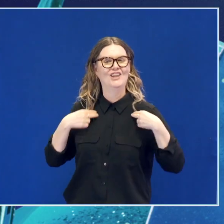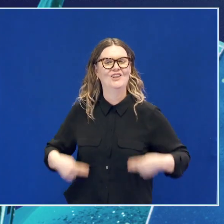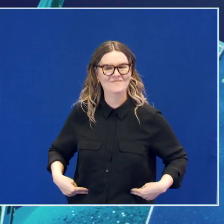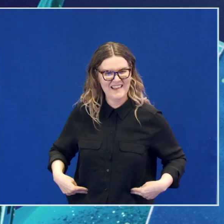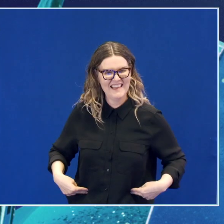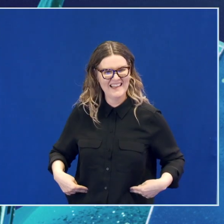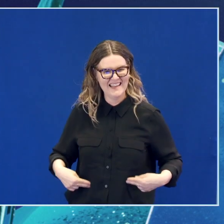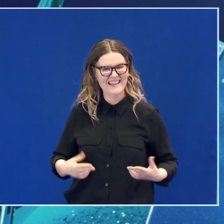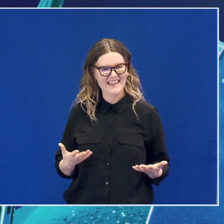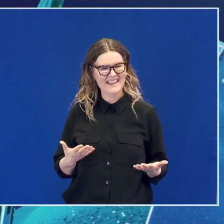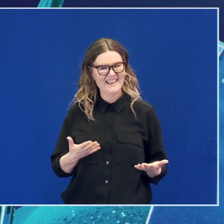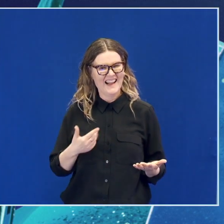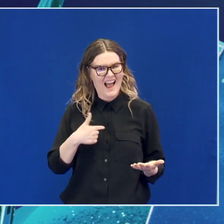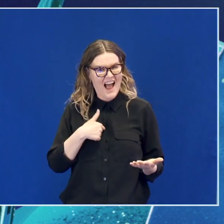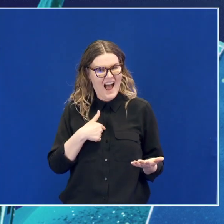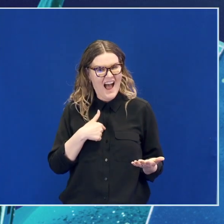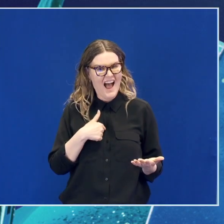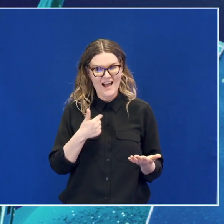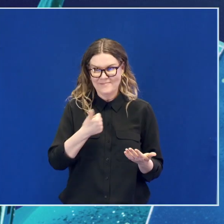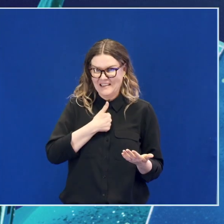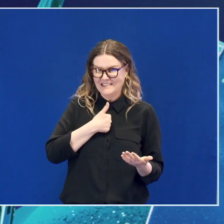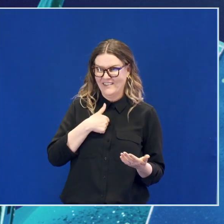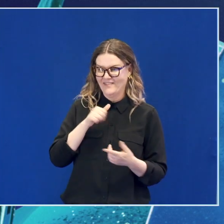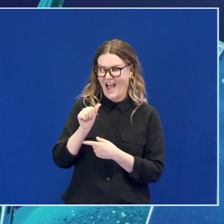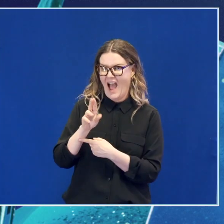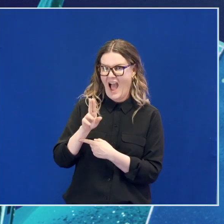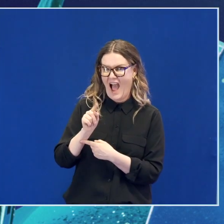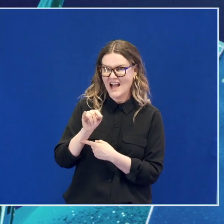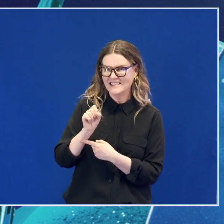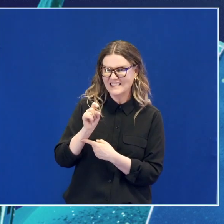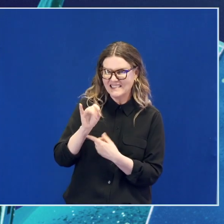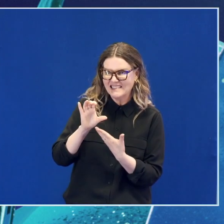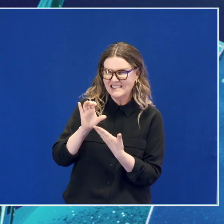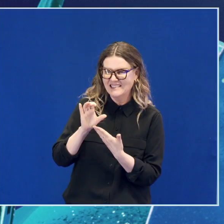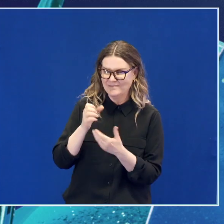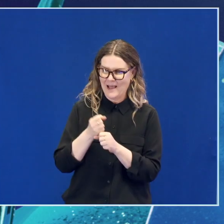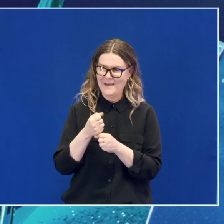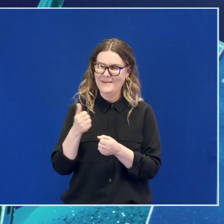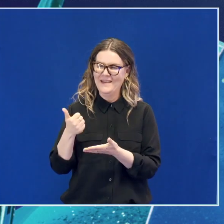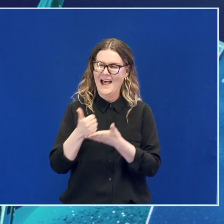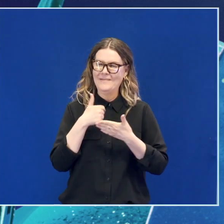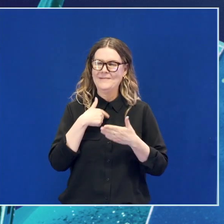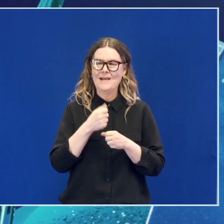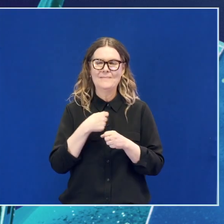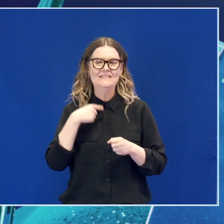because I'm terrible about, you know -- usually if I go to talk to people, I'm just like, let's get this done.